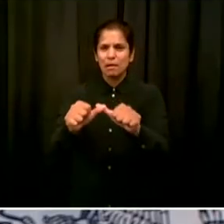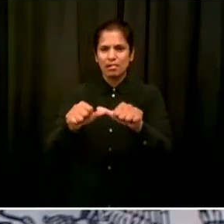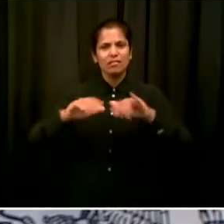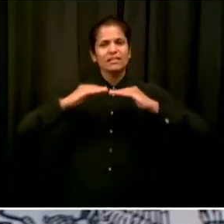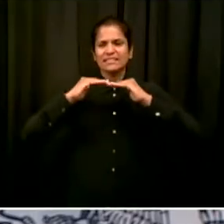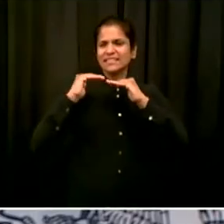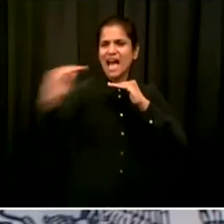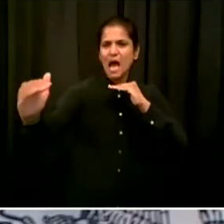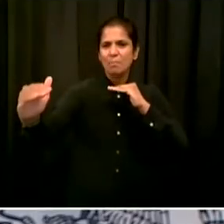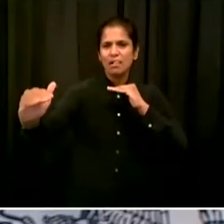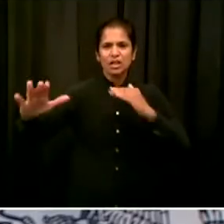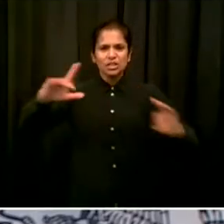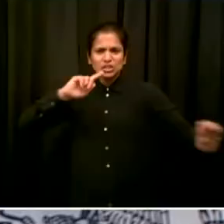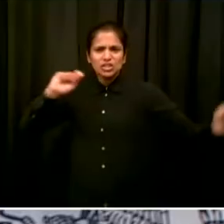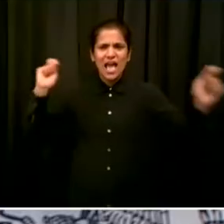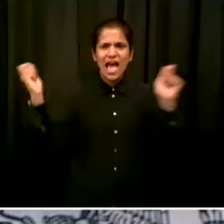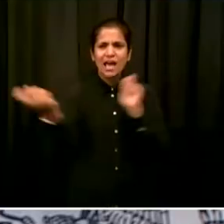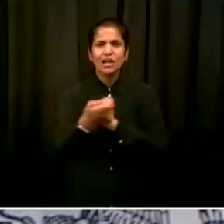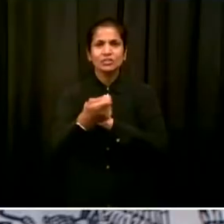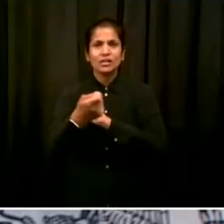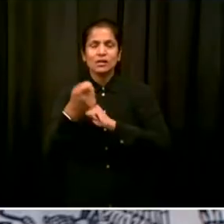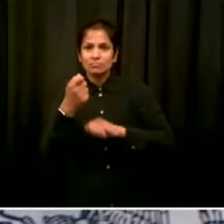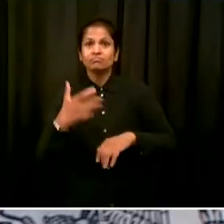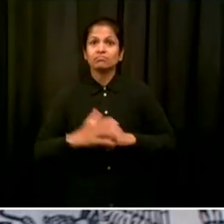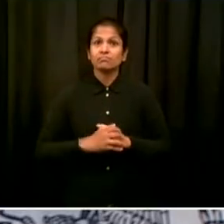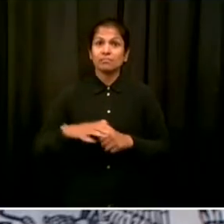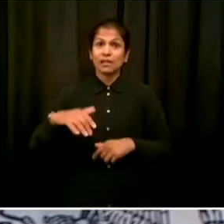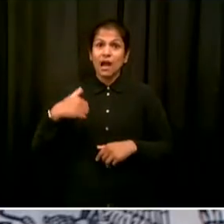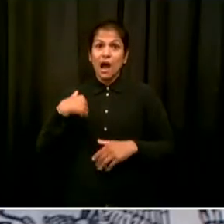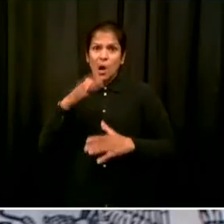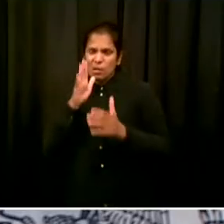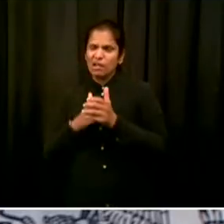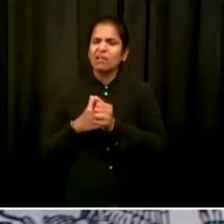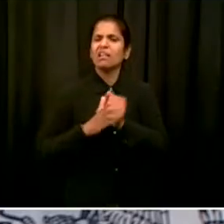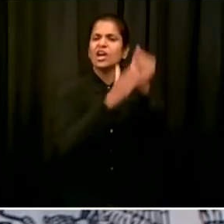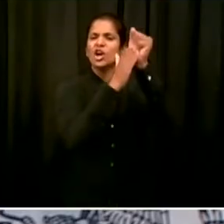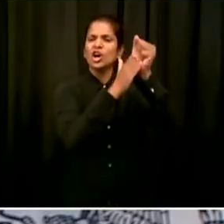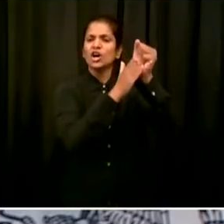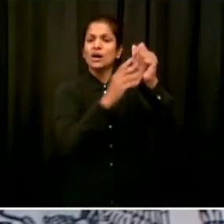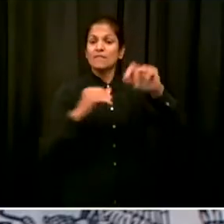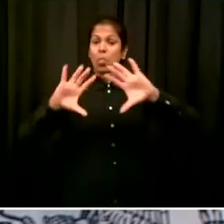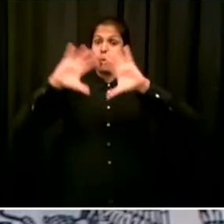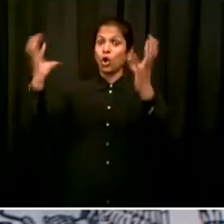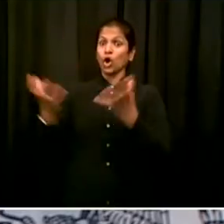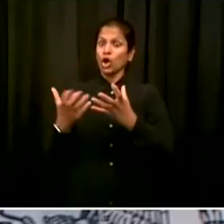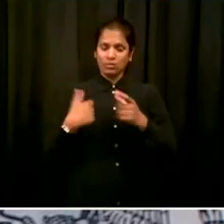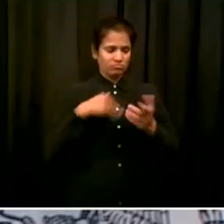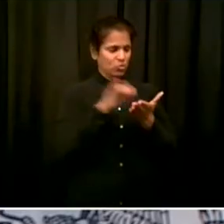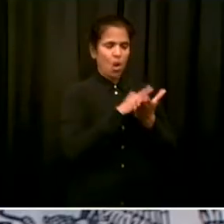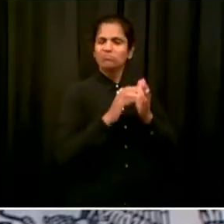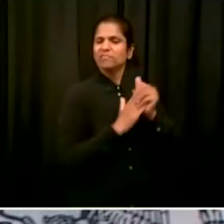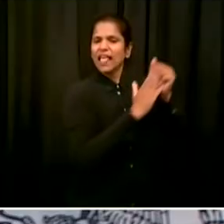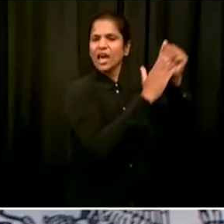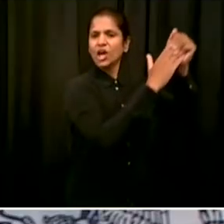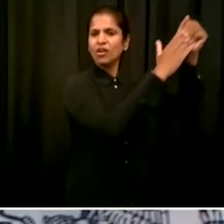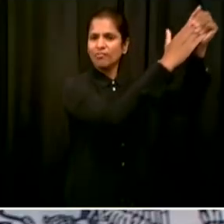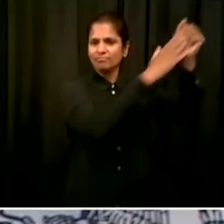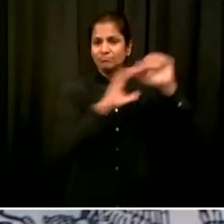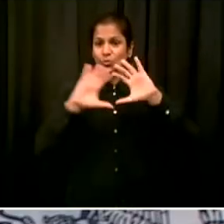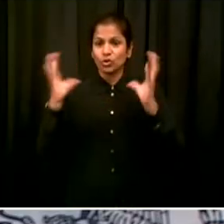THEFU TURE OF ONE OF SUSTAINABILITY AND BUILDING A CITY THAT WILL LEAD THE WORLD IN ADDRESSING CLIMATE CHANGE